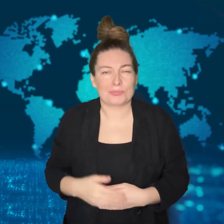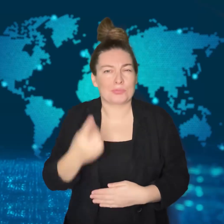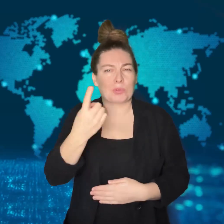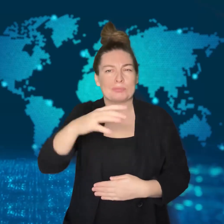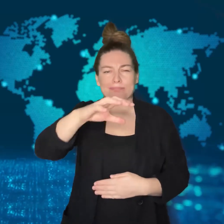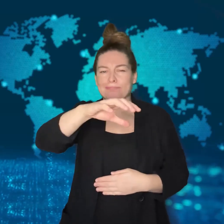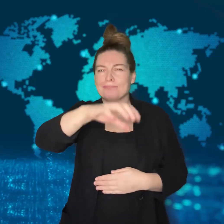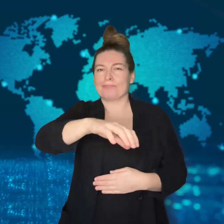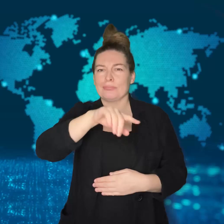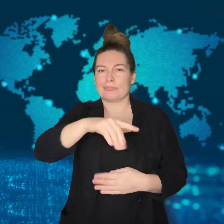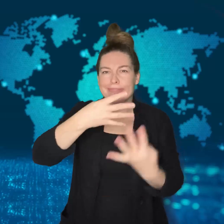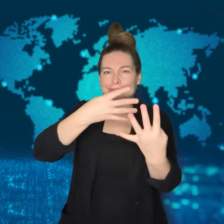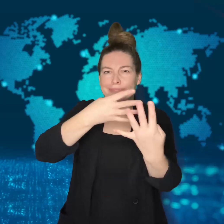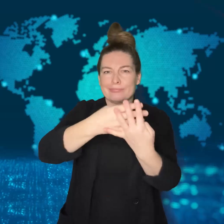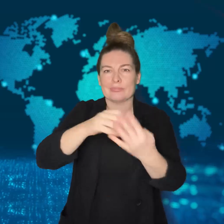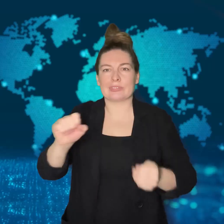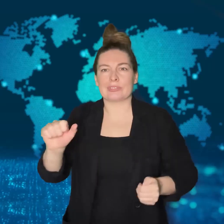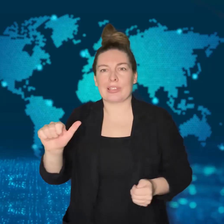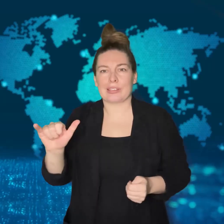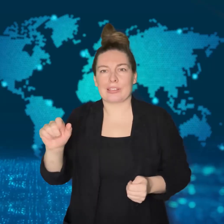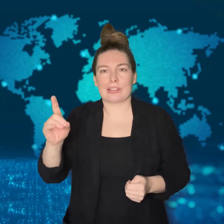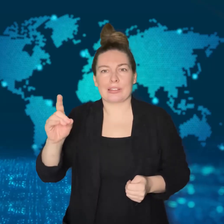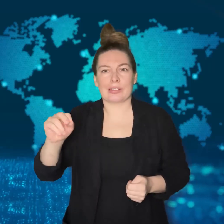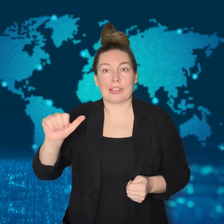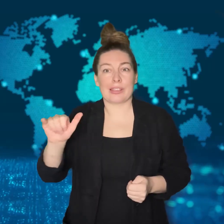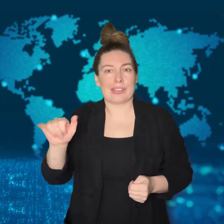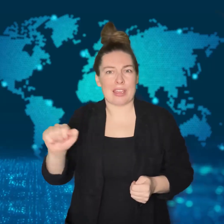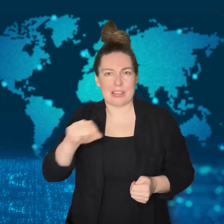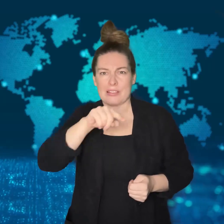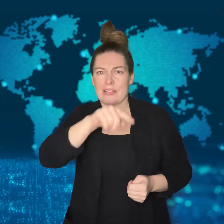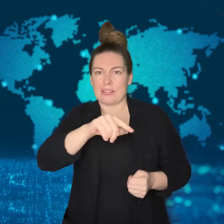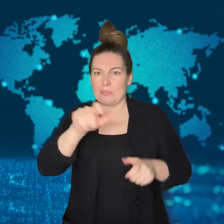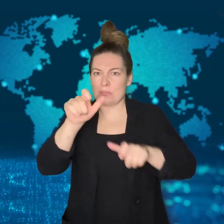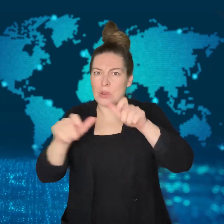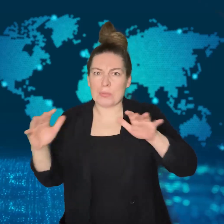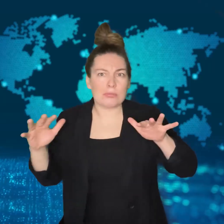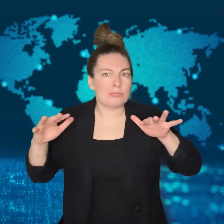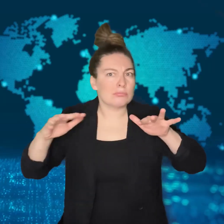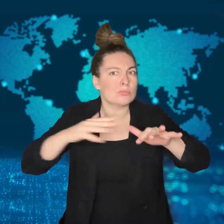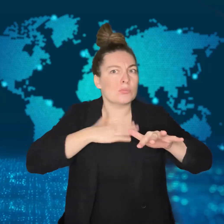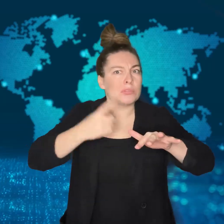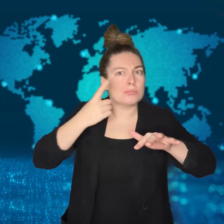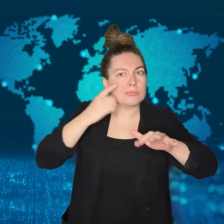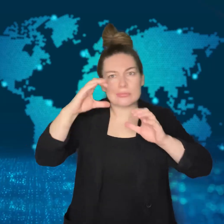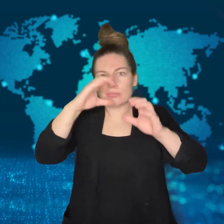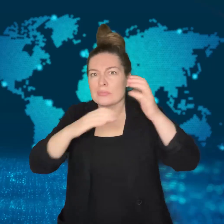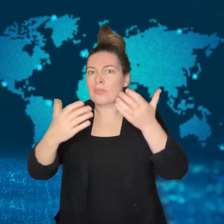Others prayed in mosques.